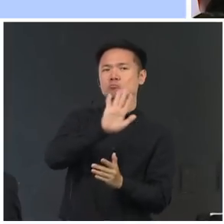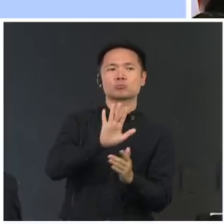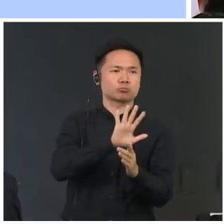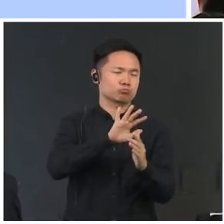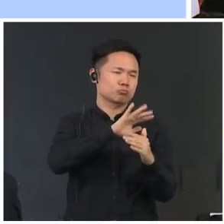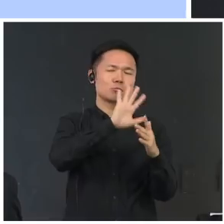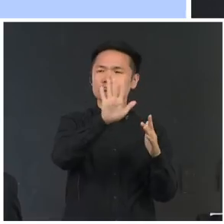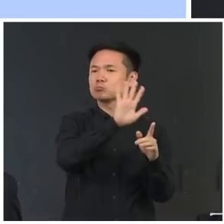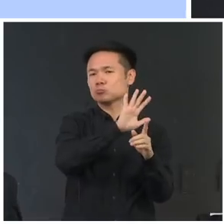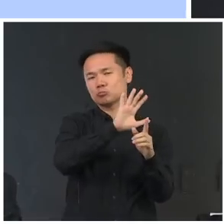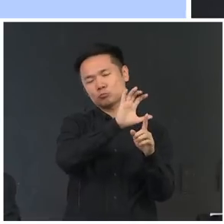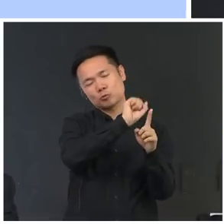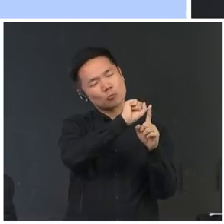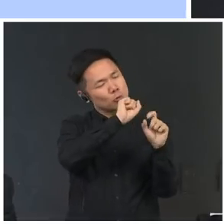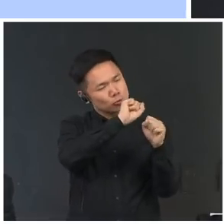Deaf, Fujisaburo Ishino. And he will touch upon the topic of